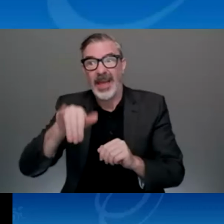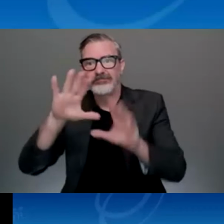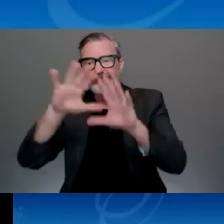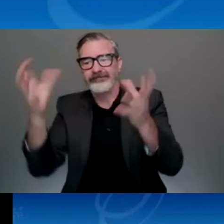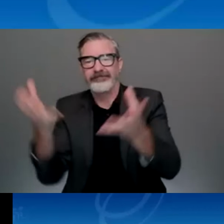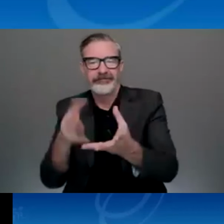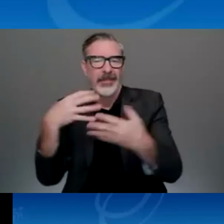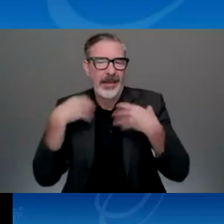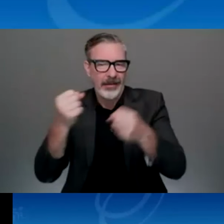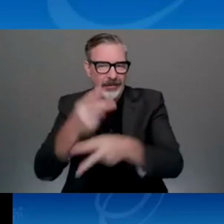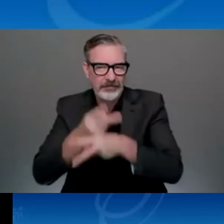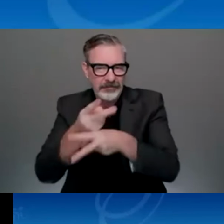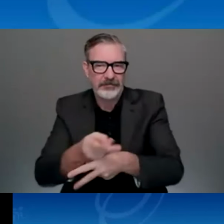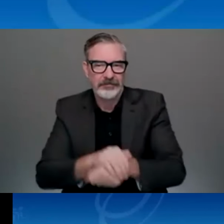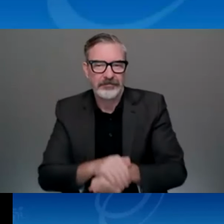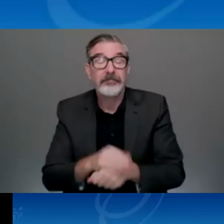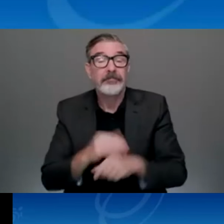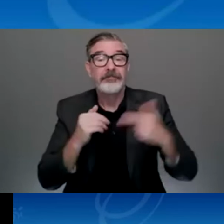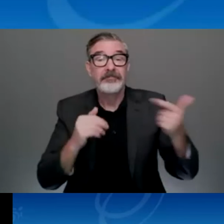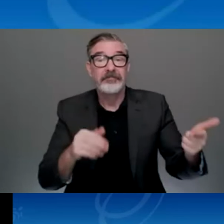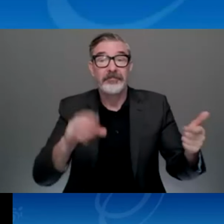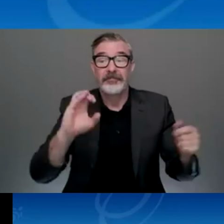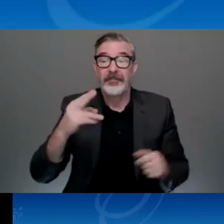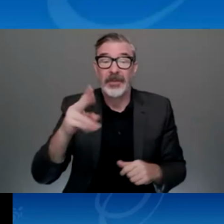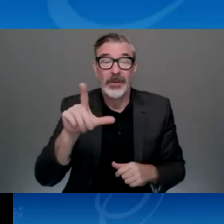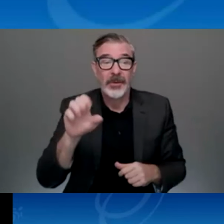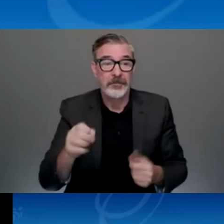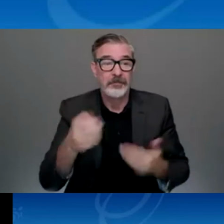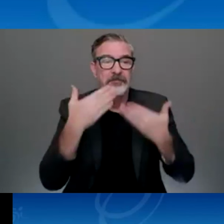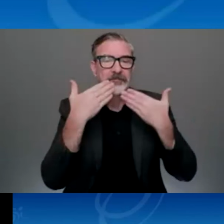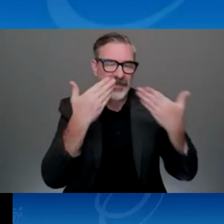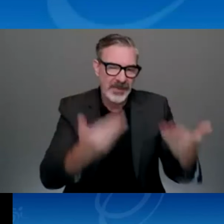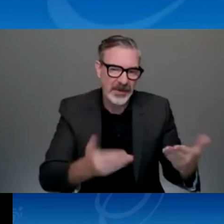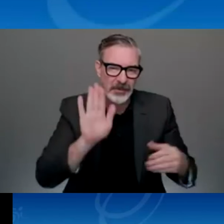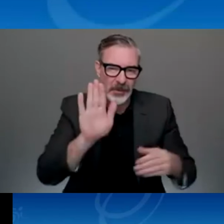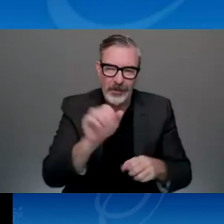Wow. Well, thank you for all the hard work that you are doing and continue to do today with us.